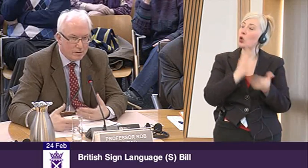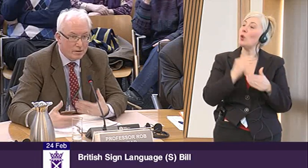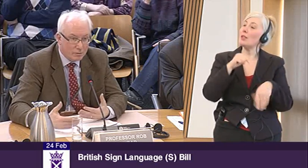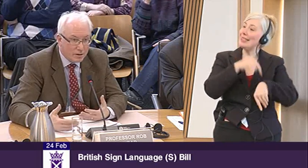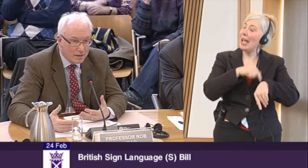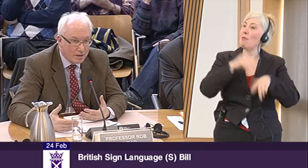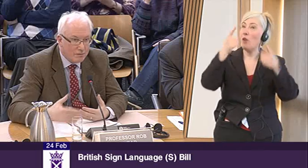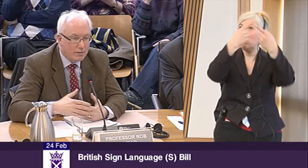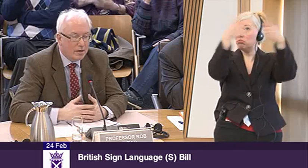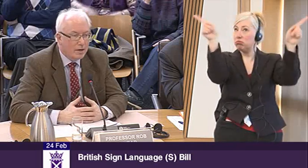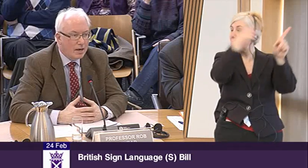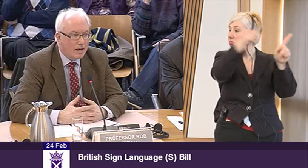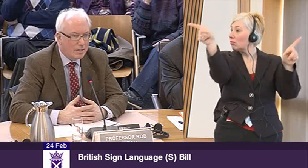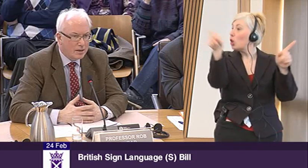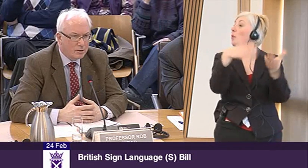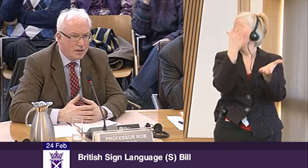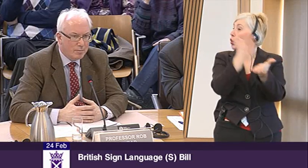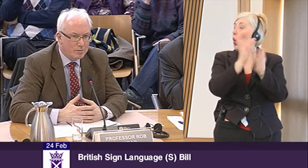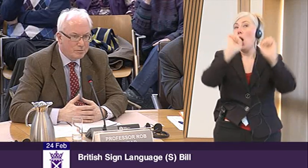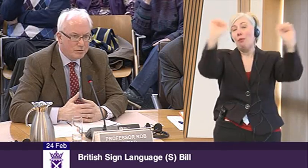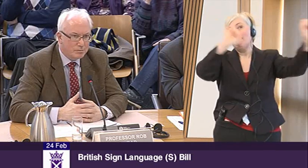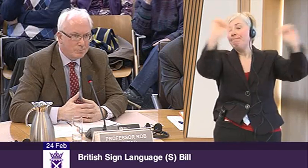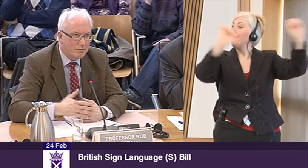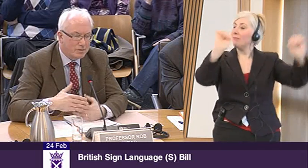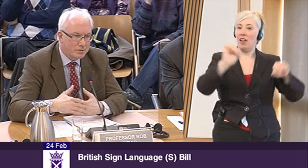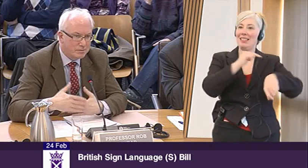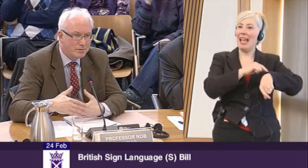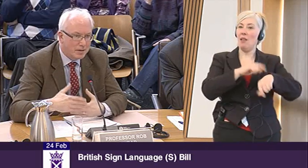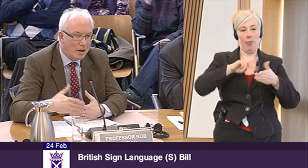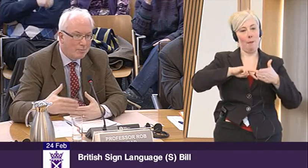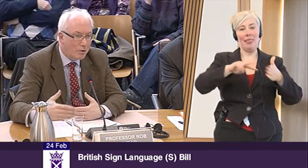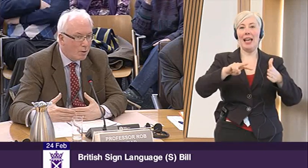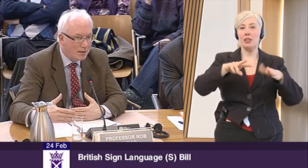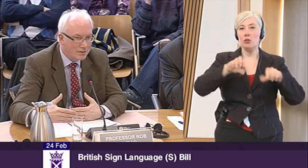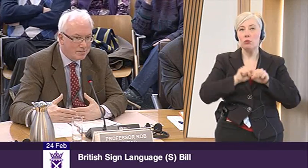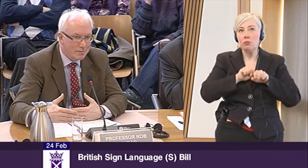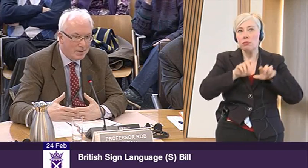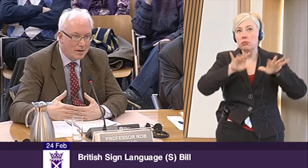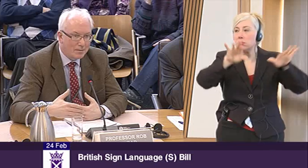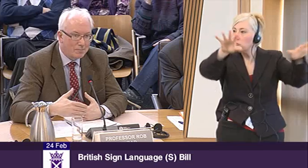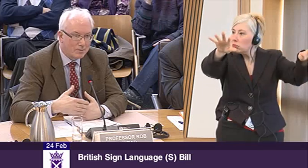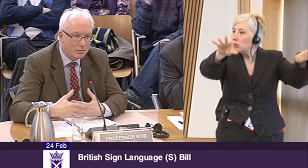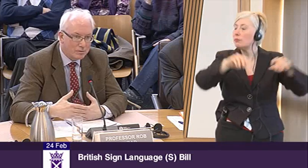At the same time, if the period allowed is too long, people are likely to leave things